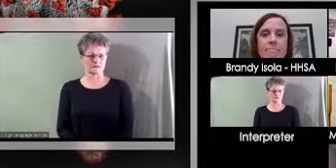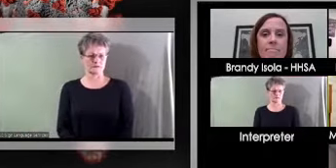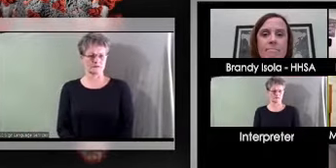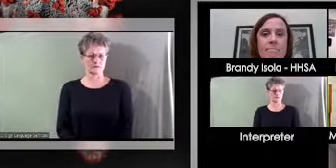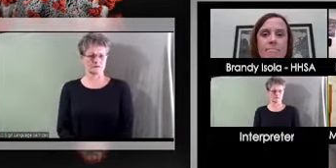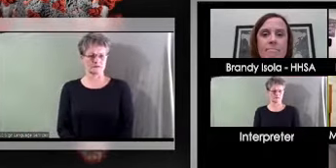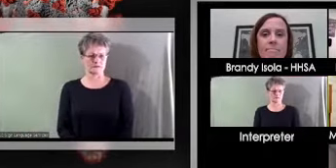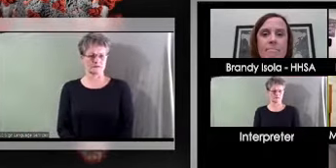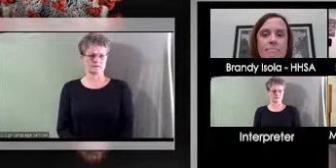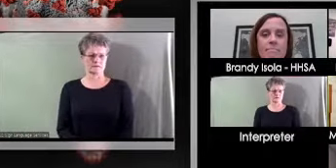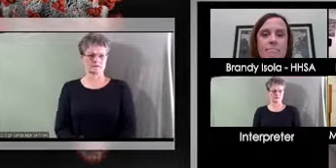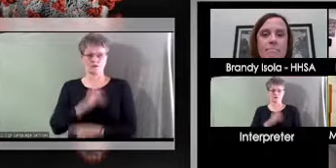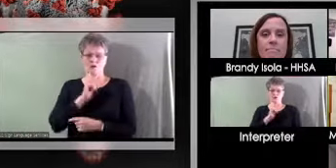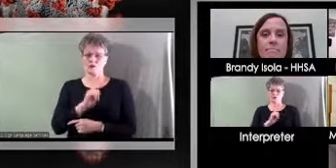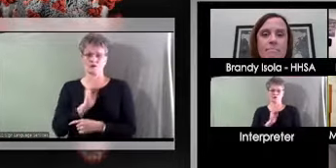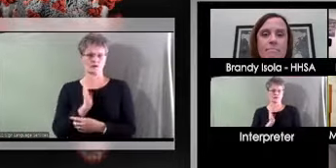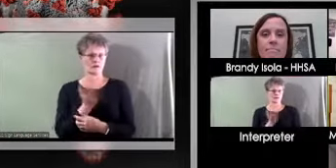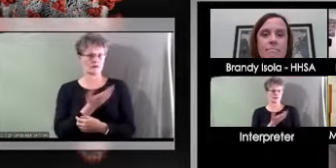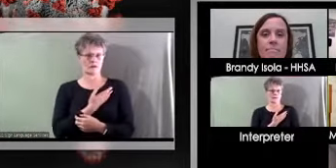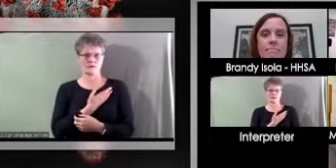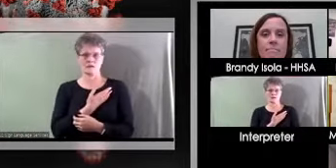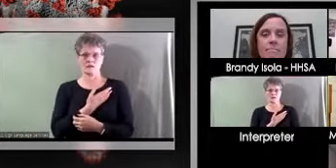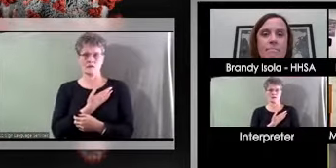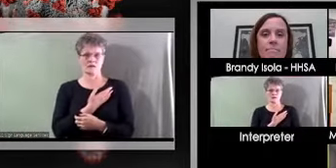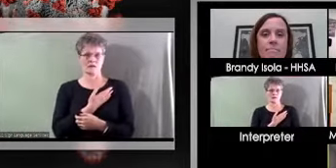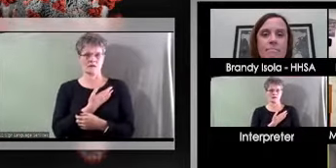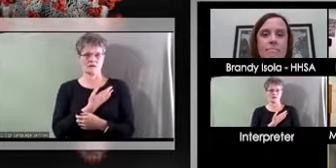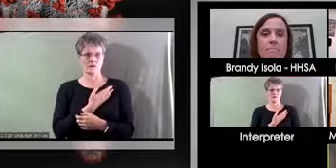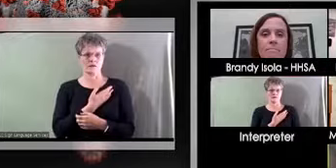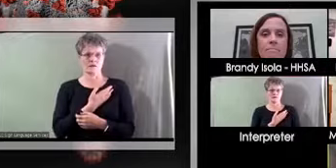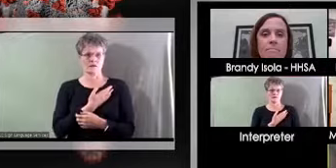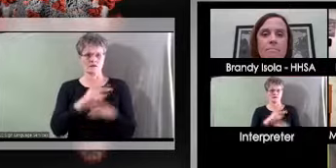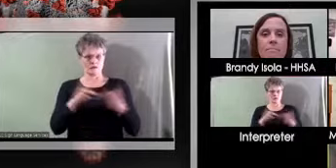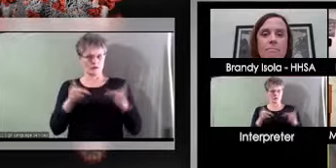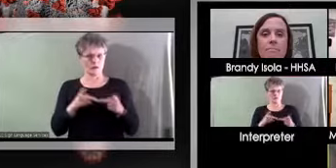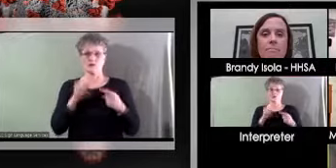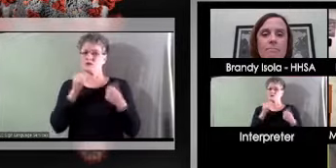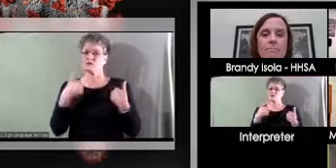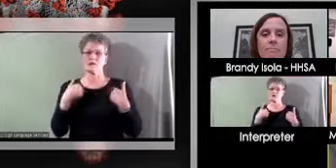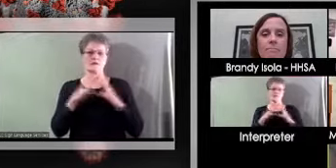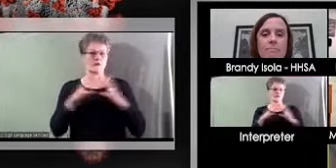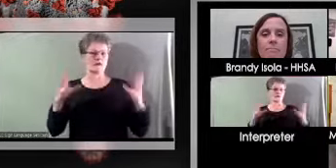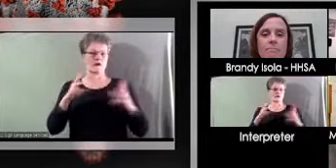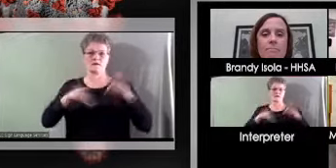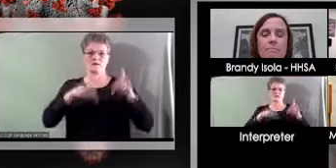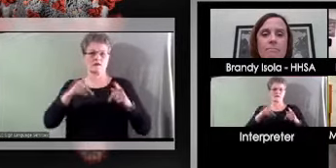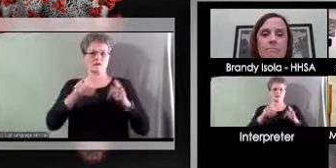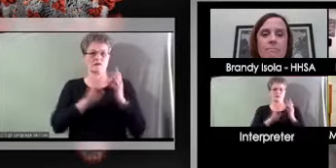reduced and shut down, currently there's not that large amount of public traffic that you're seeing within typical